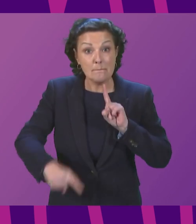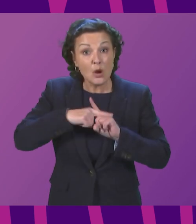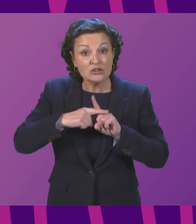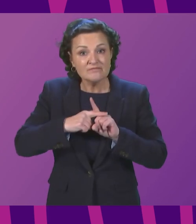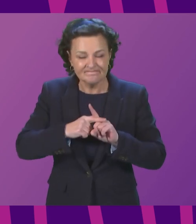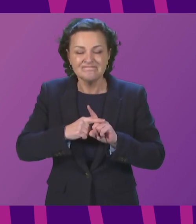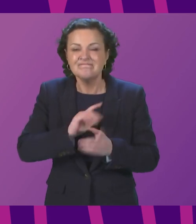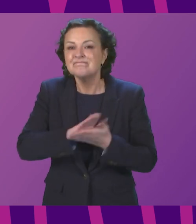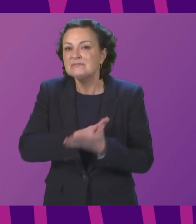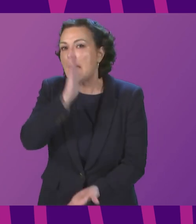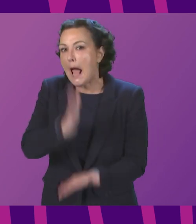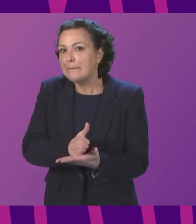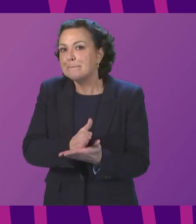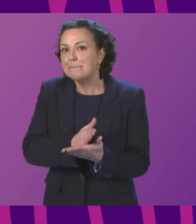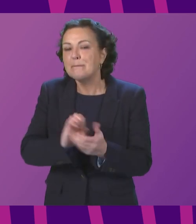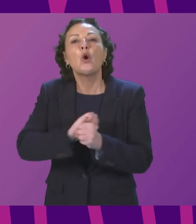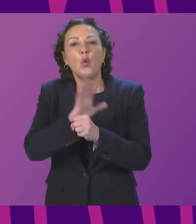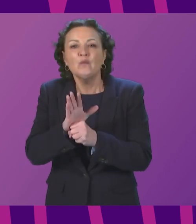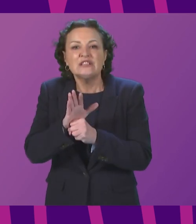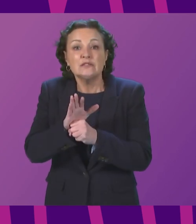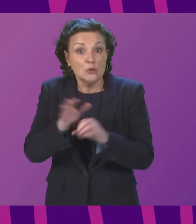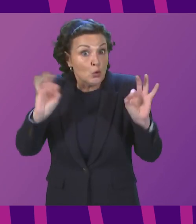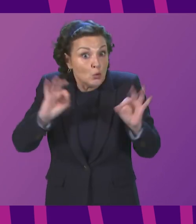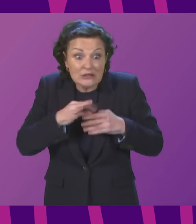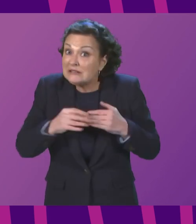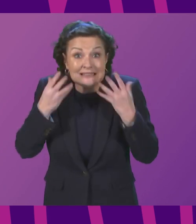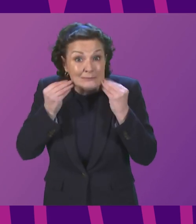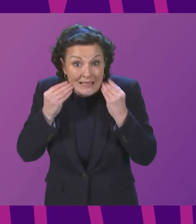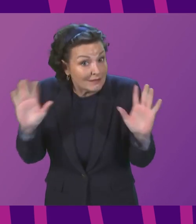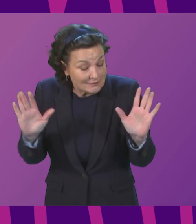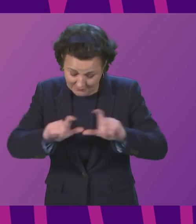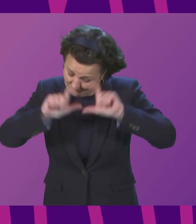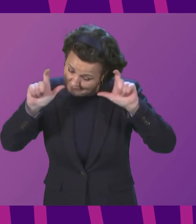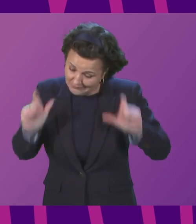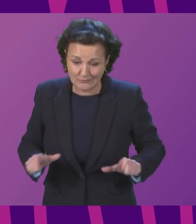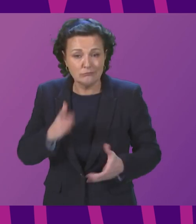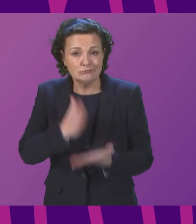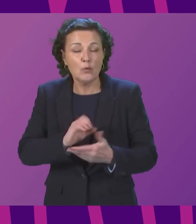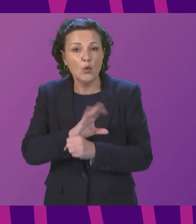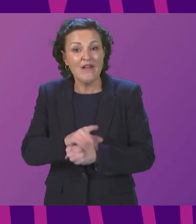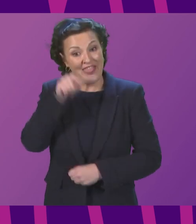of Covid, even if you have no symptoms. That will allow us to maximise testing capacity